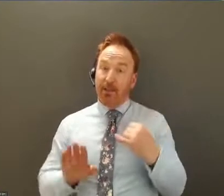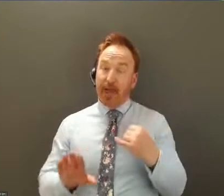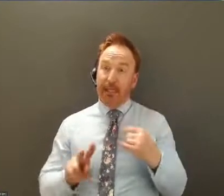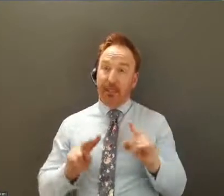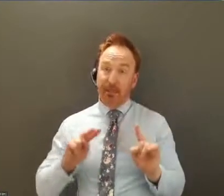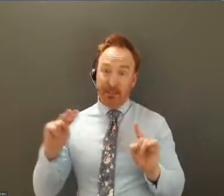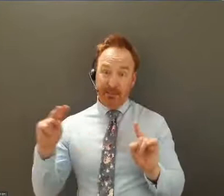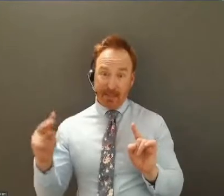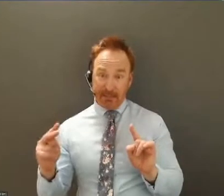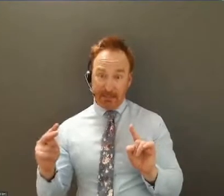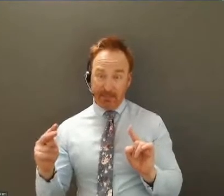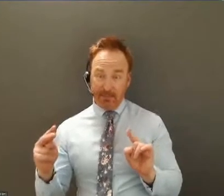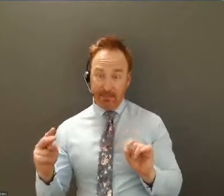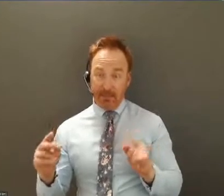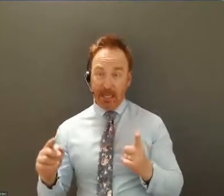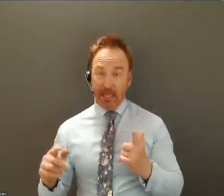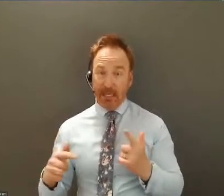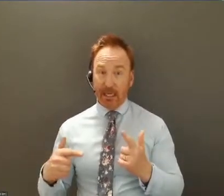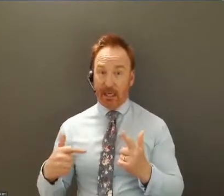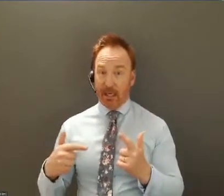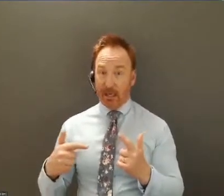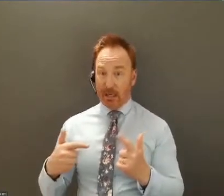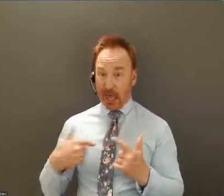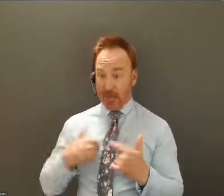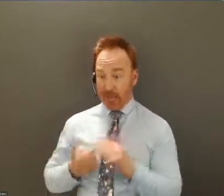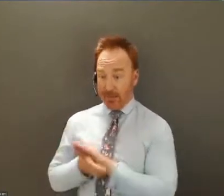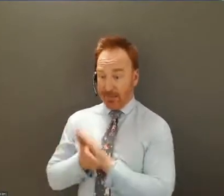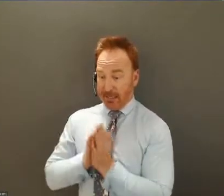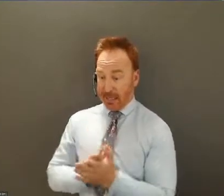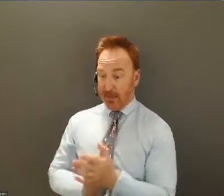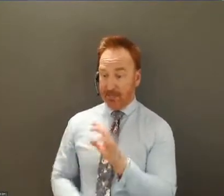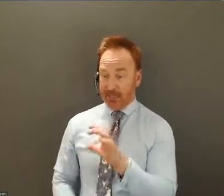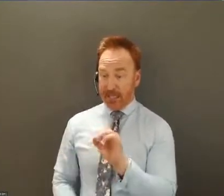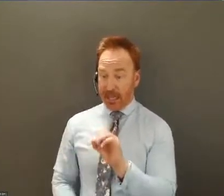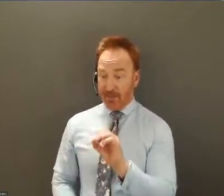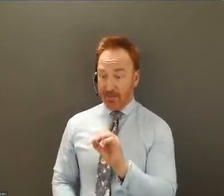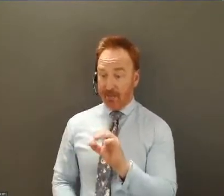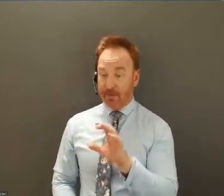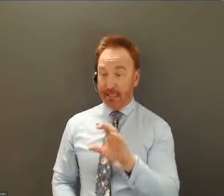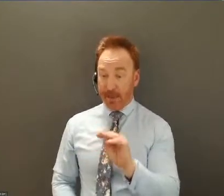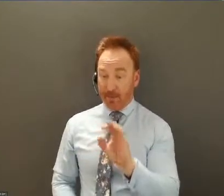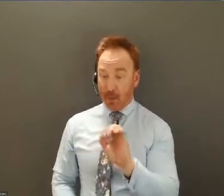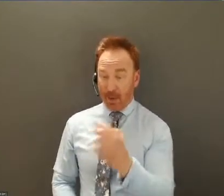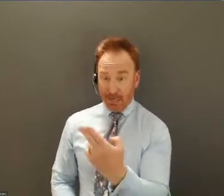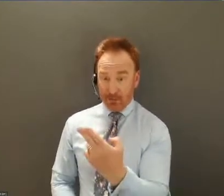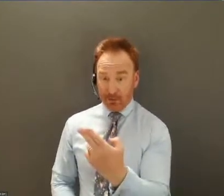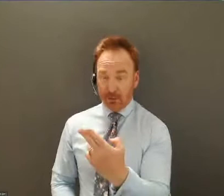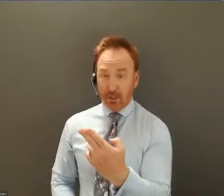on national conversations, jurisdictional conversations and